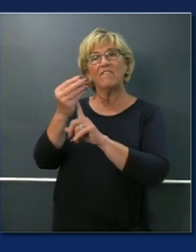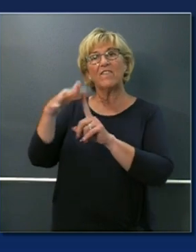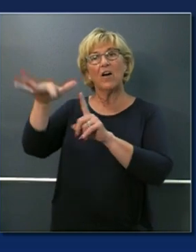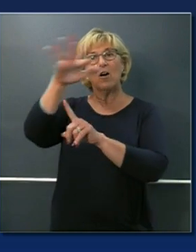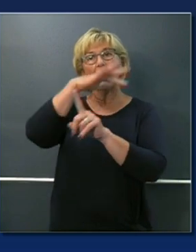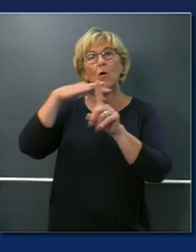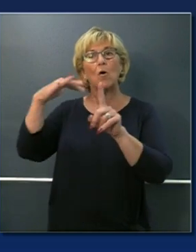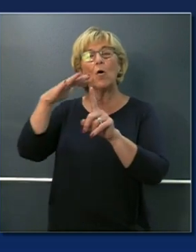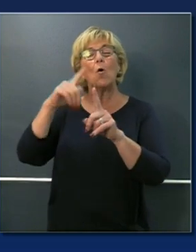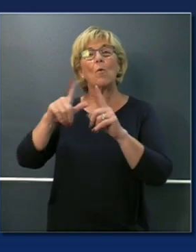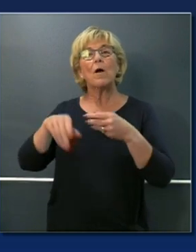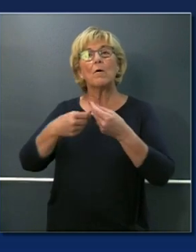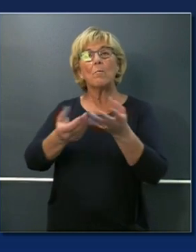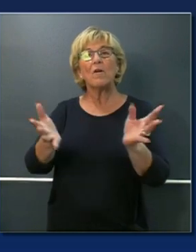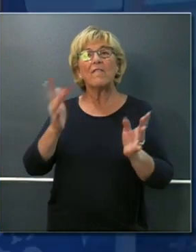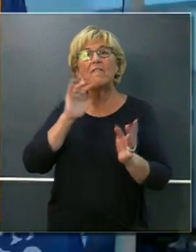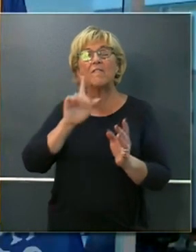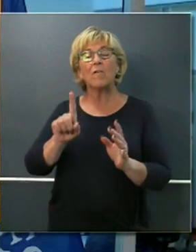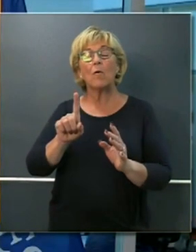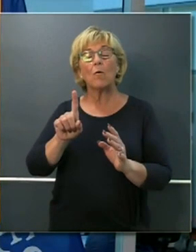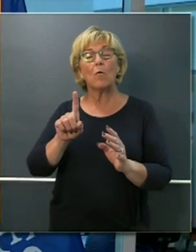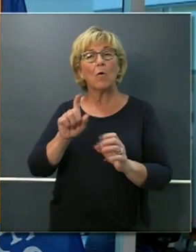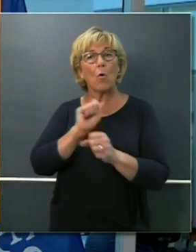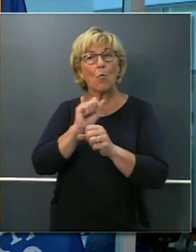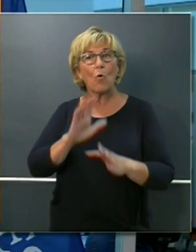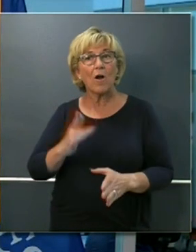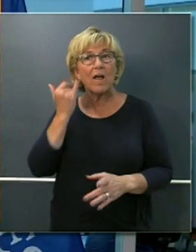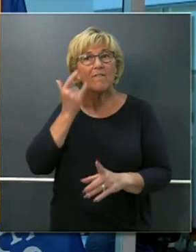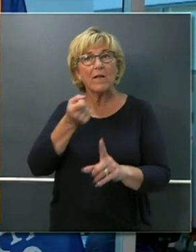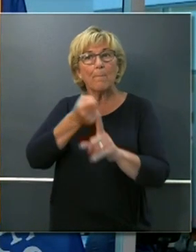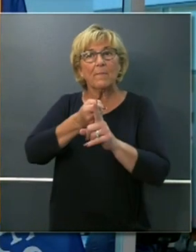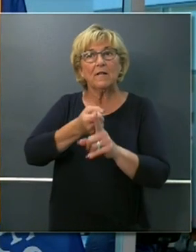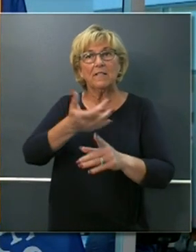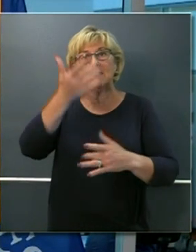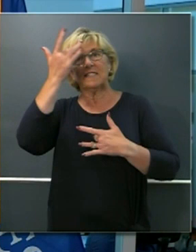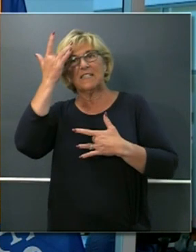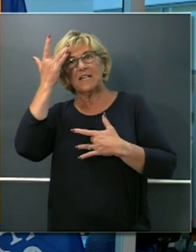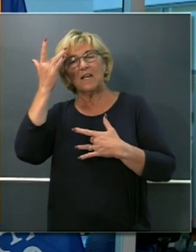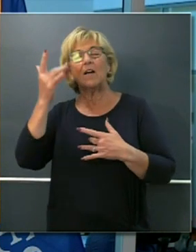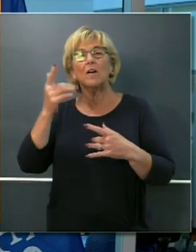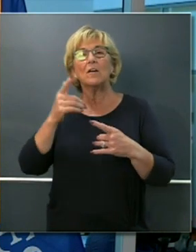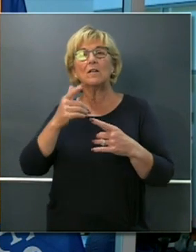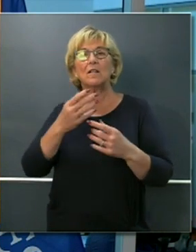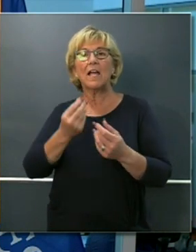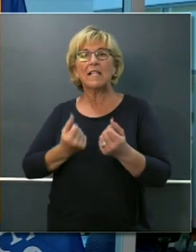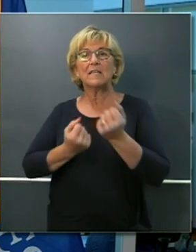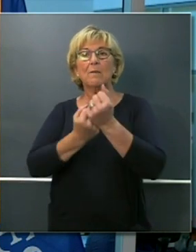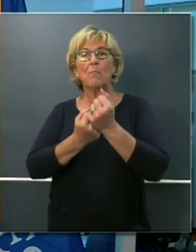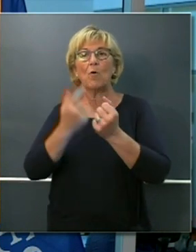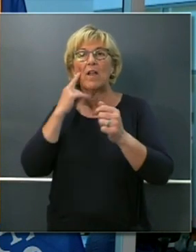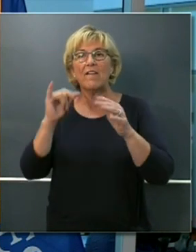IMPORTANT TO OUR HEALTH. AND THEN FINALLY ANOTHER AREA THAT WE NEED TO THINK ABOUT IS